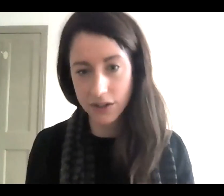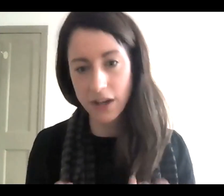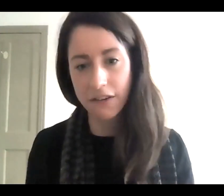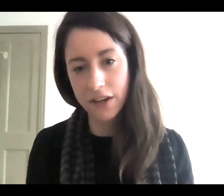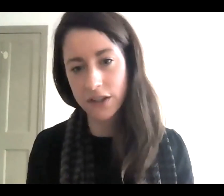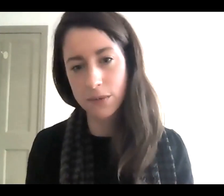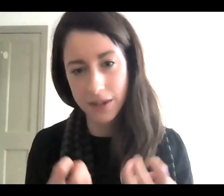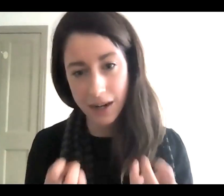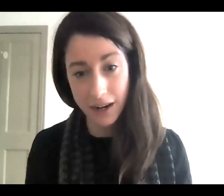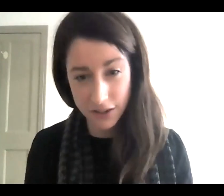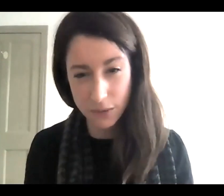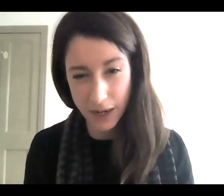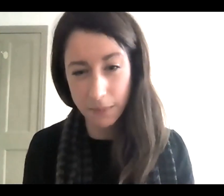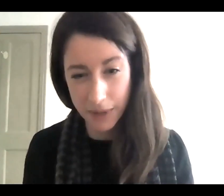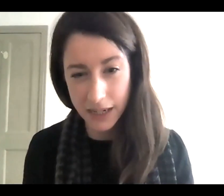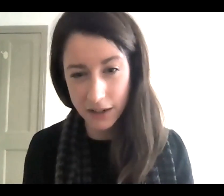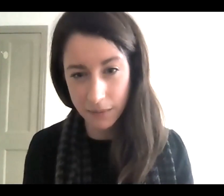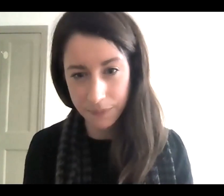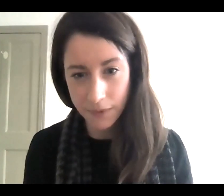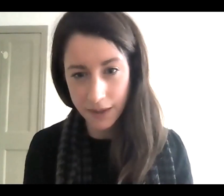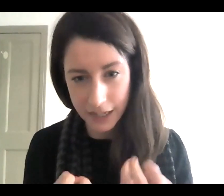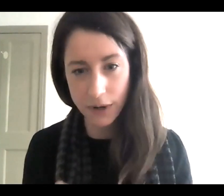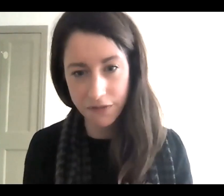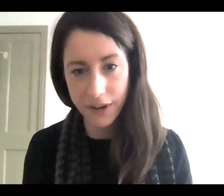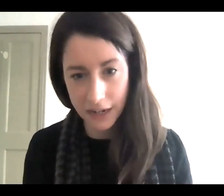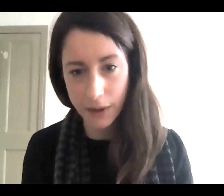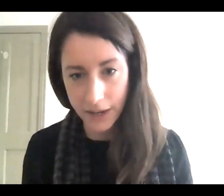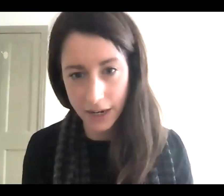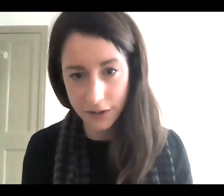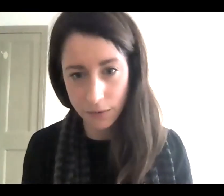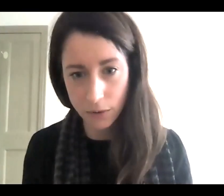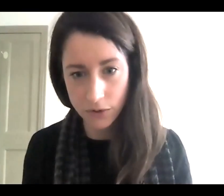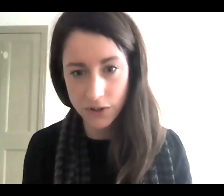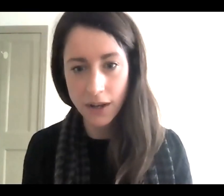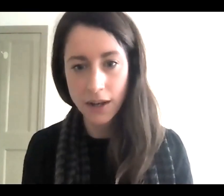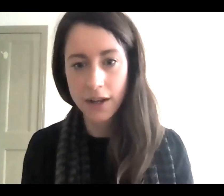because I felt this was an artist without a medium that's what I felt about Katie Roche